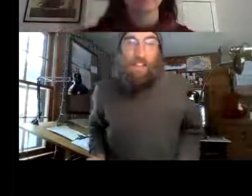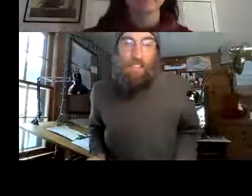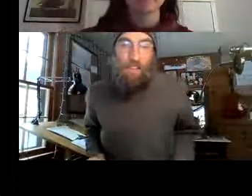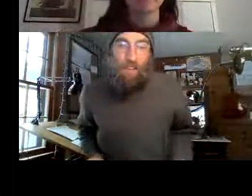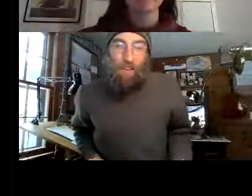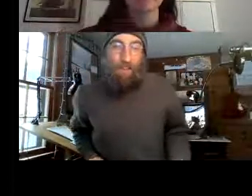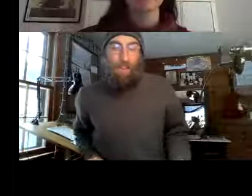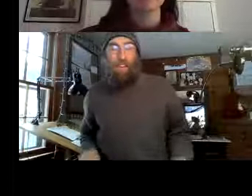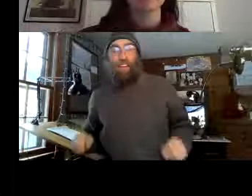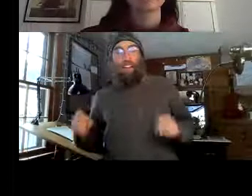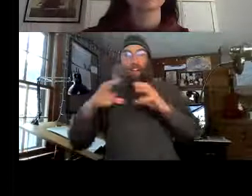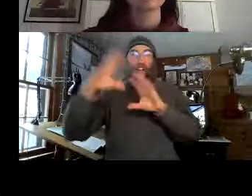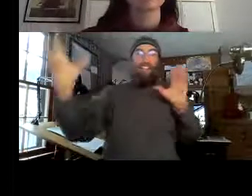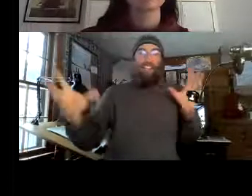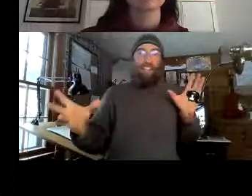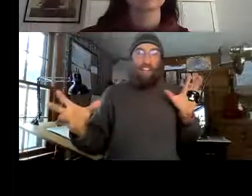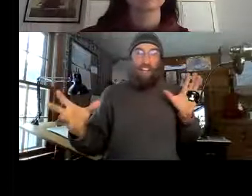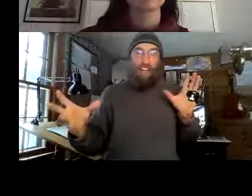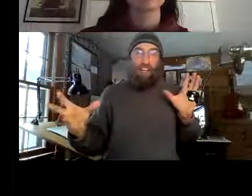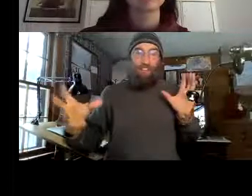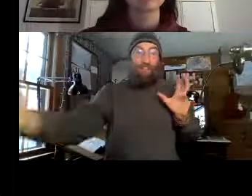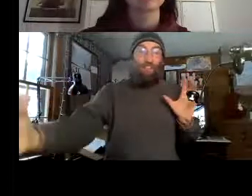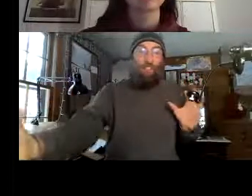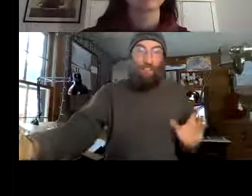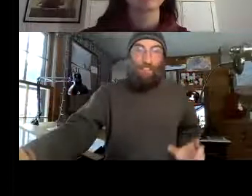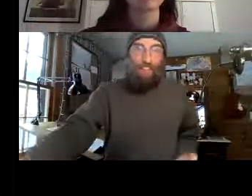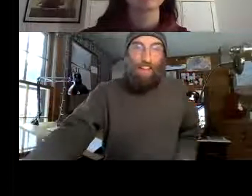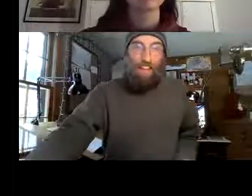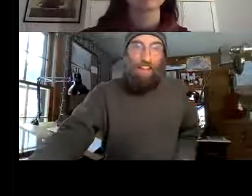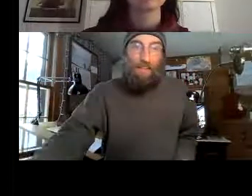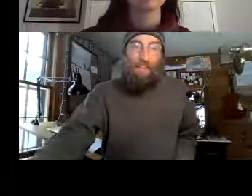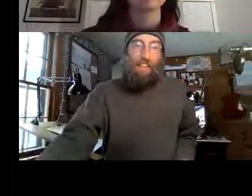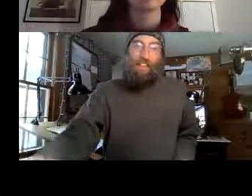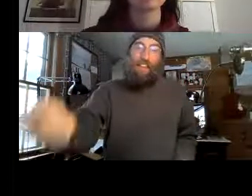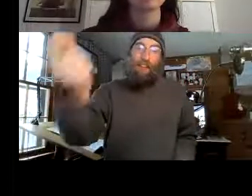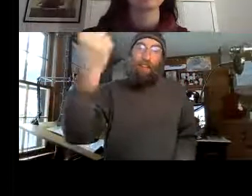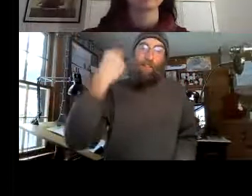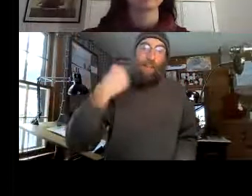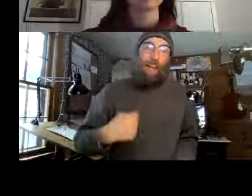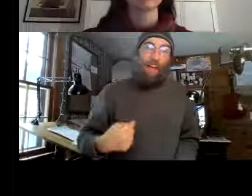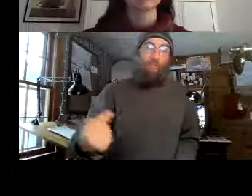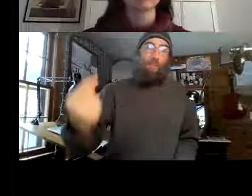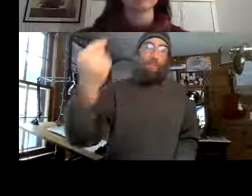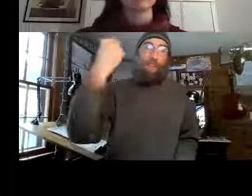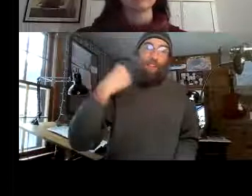towns here in New Hampshire, going down and getting this education from his students, um, and then sending a bit of that perspective